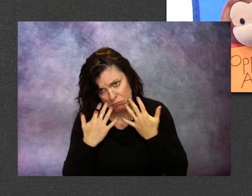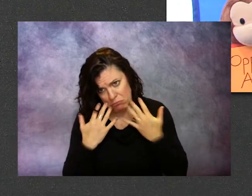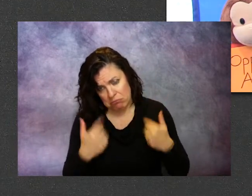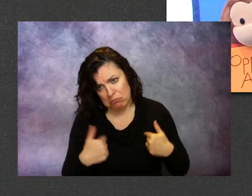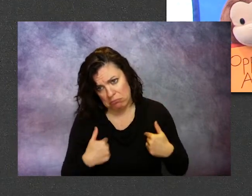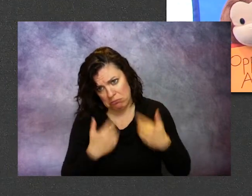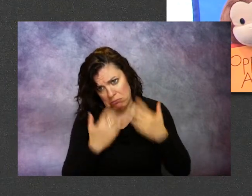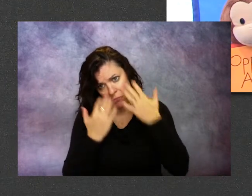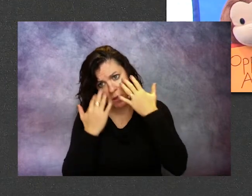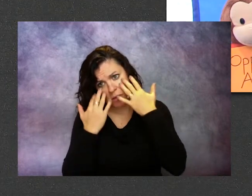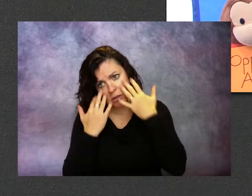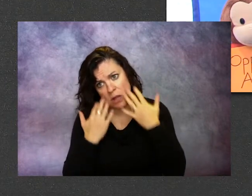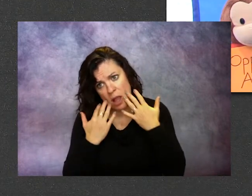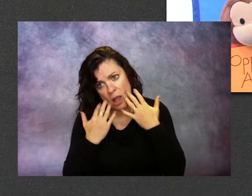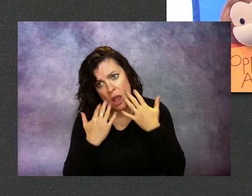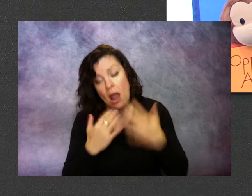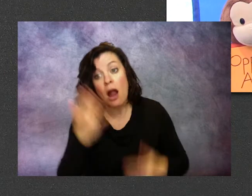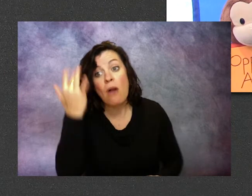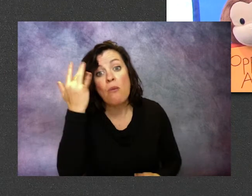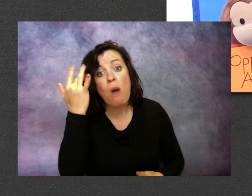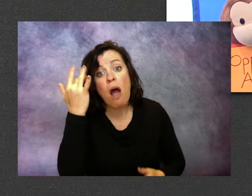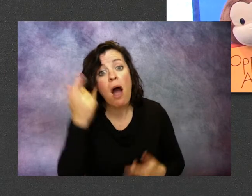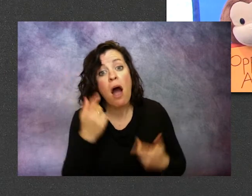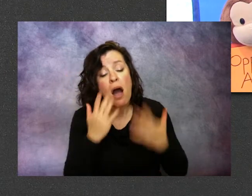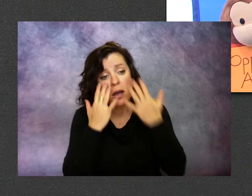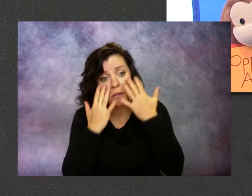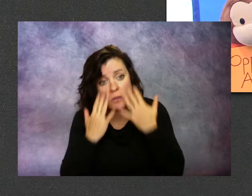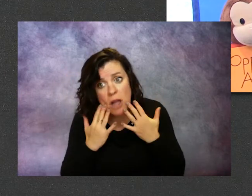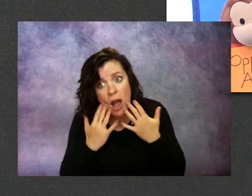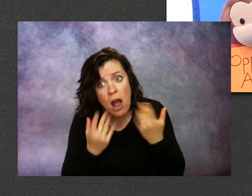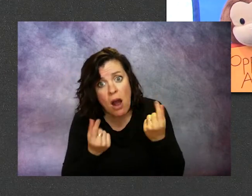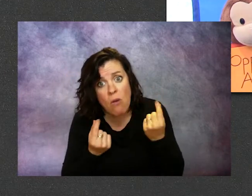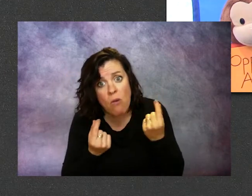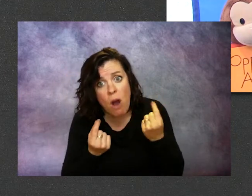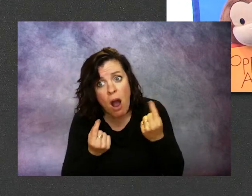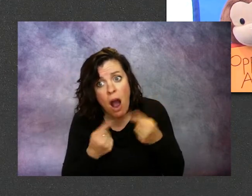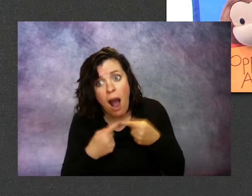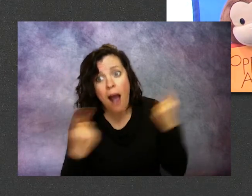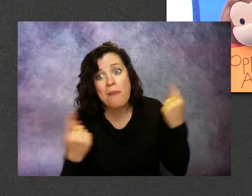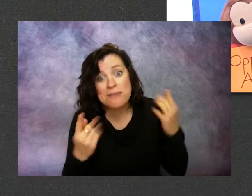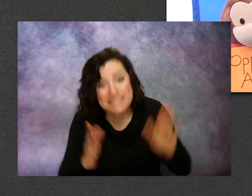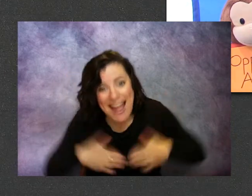because the opposite of sad, as you know, is happy, right? Happy.